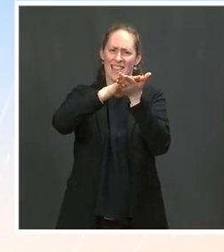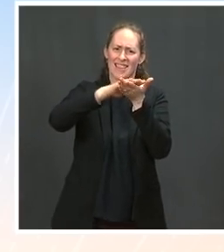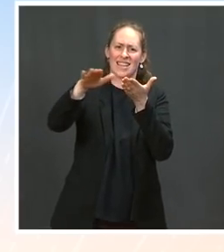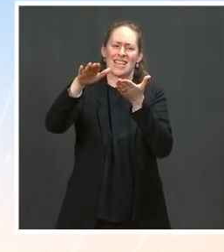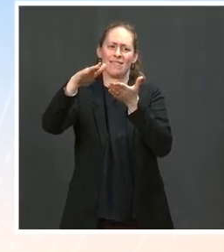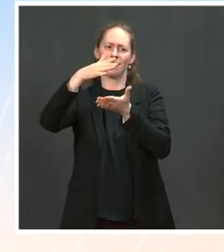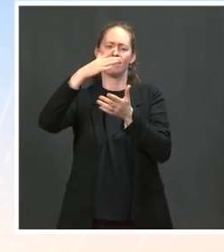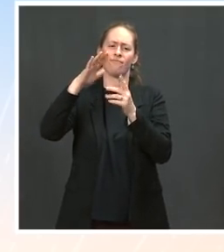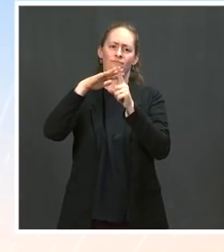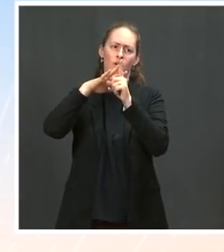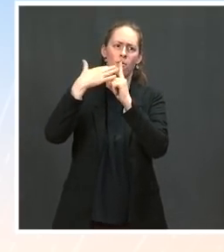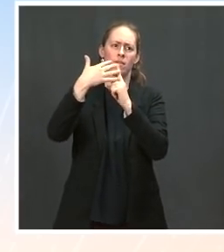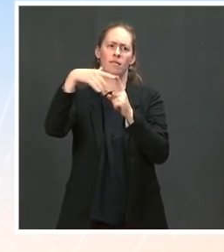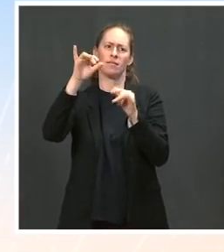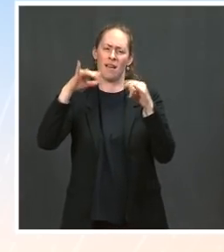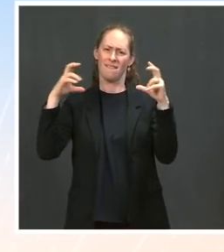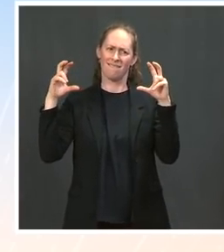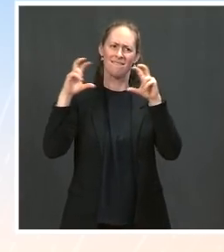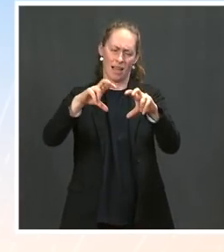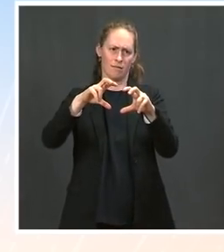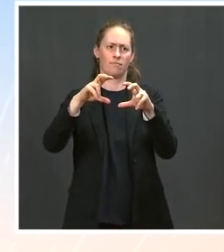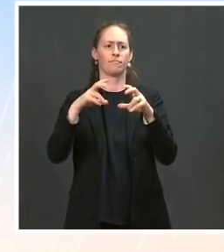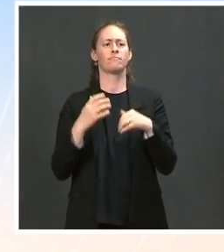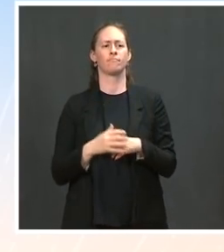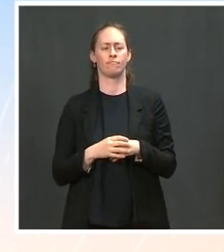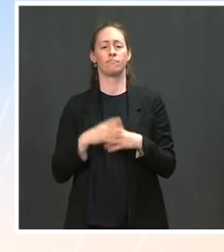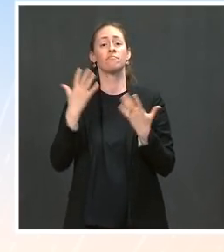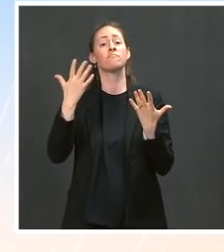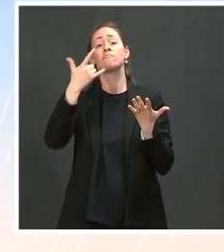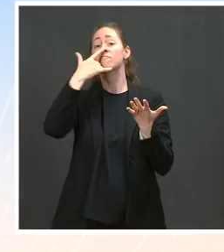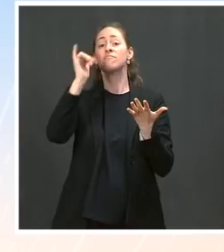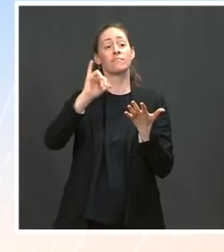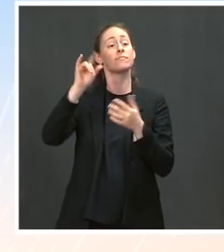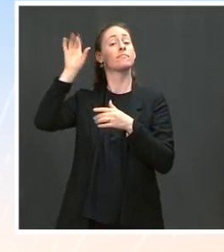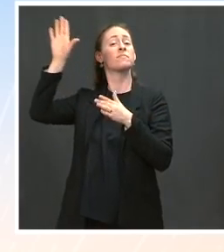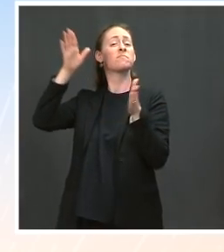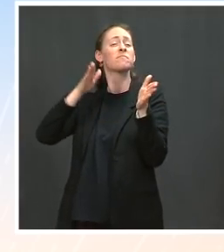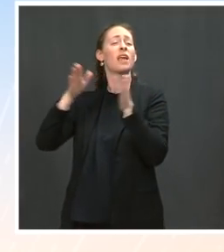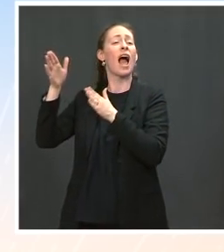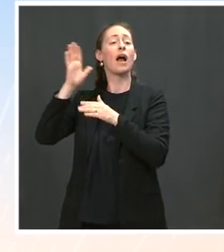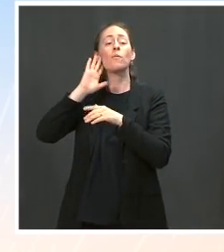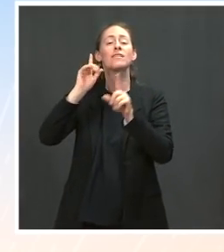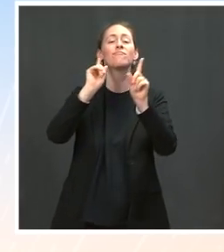around the manufacturing plant and speak to employees about different aspects of the company's work,